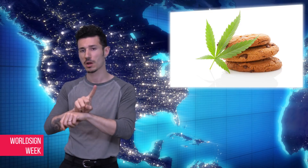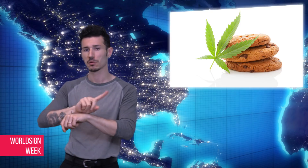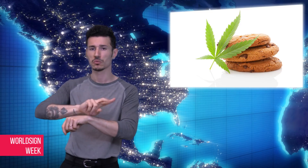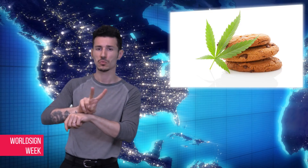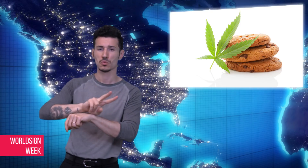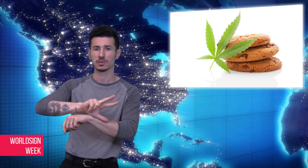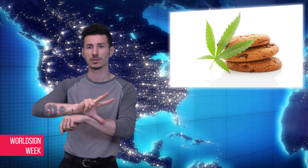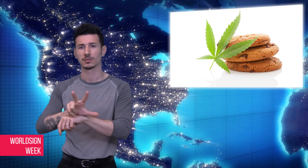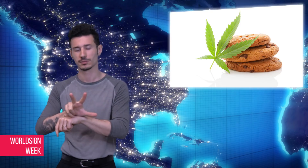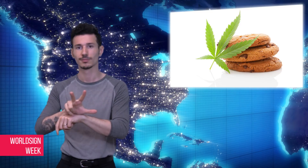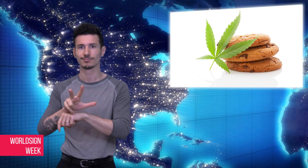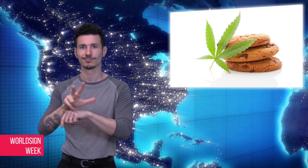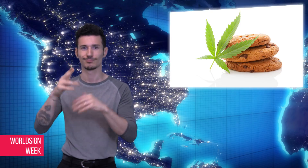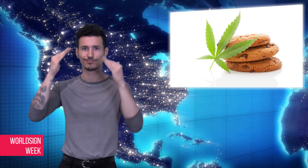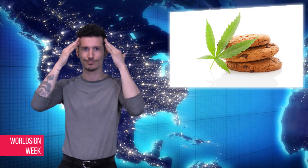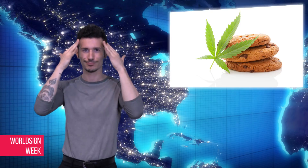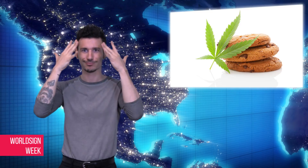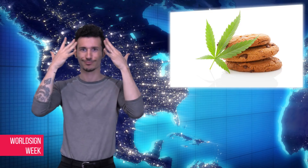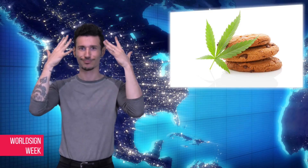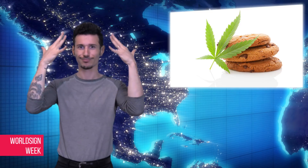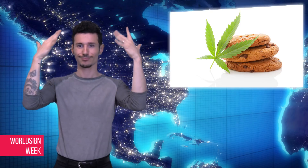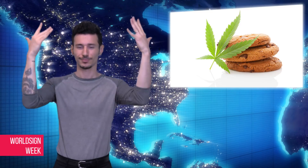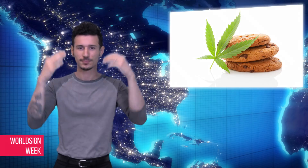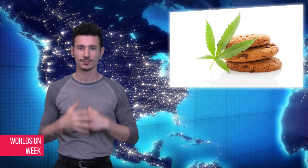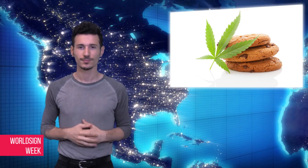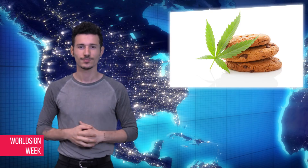few minutes for the effects to be felt.